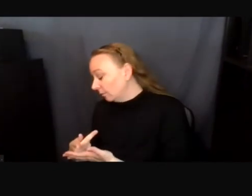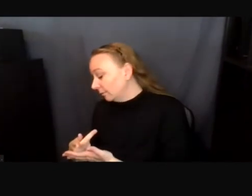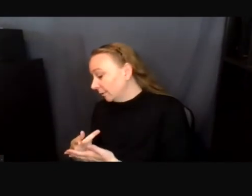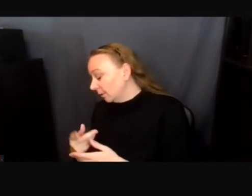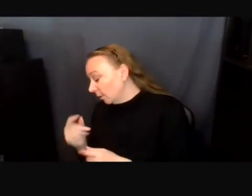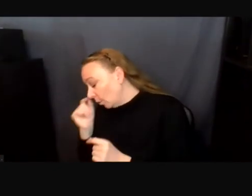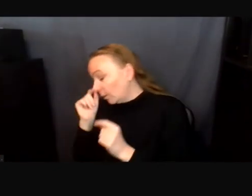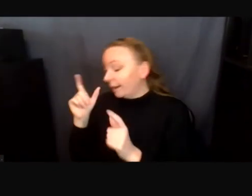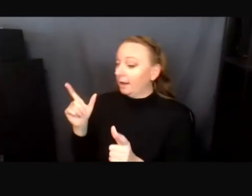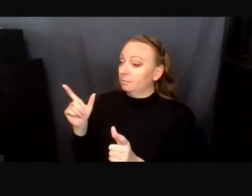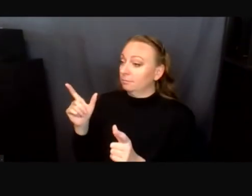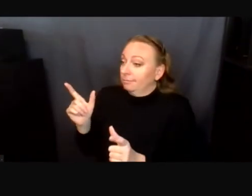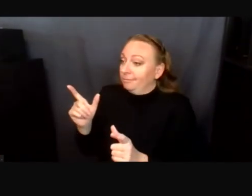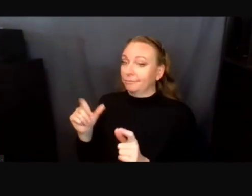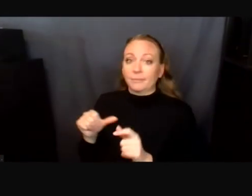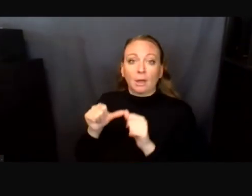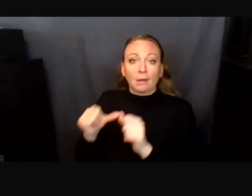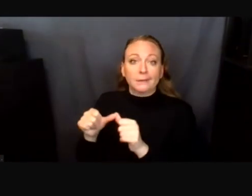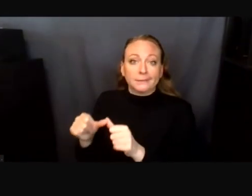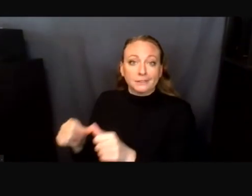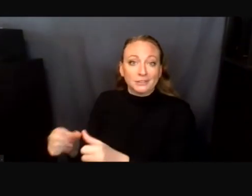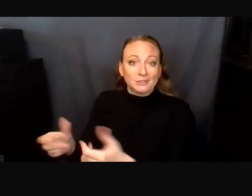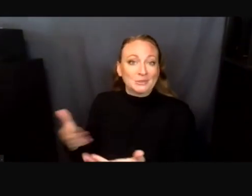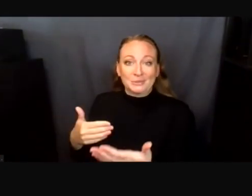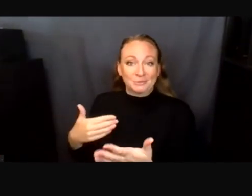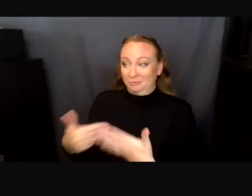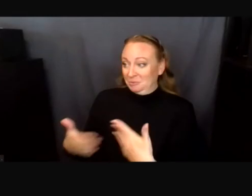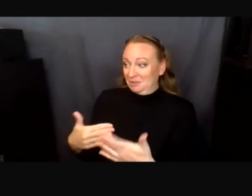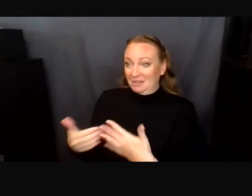and then continue doing what I needed to do.